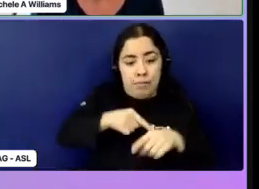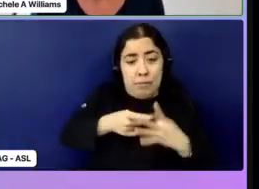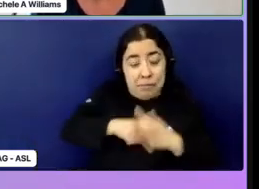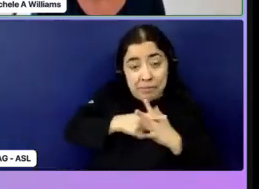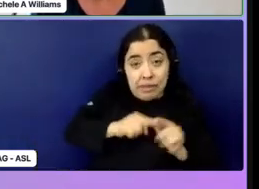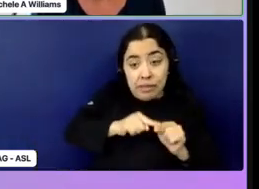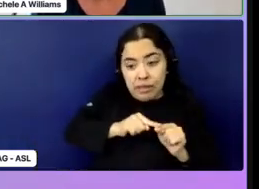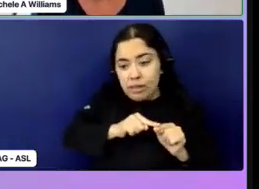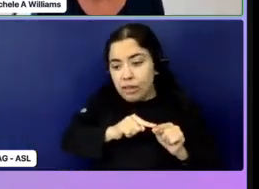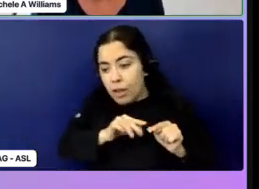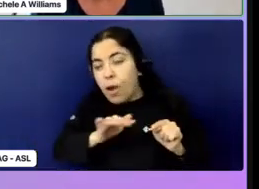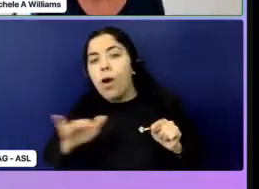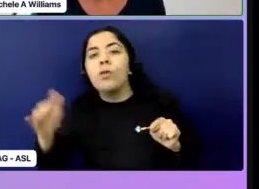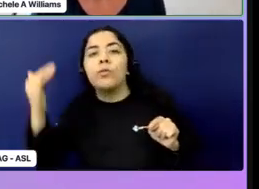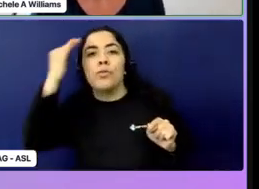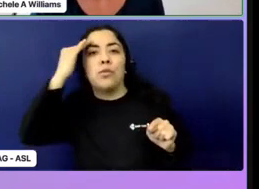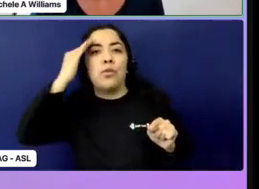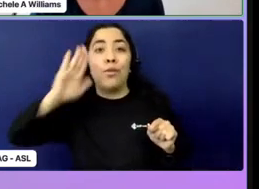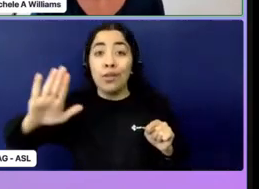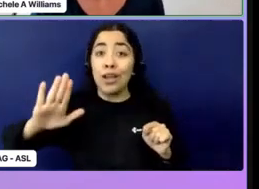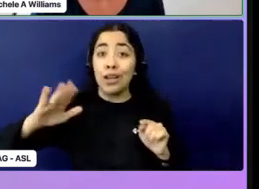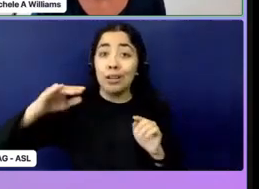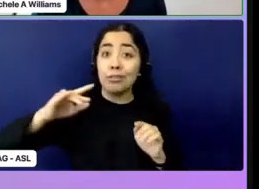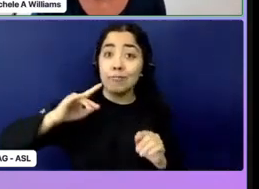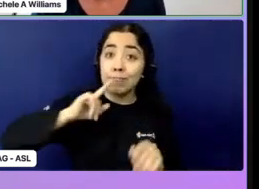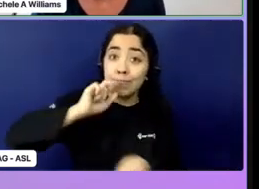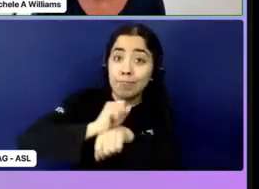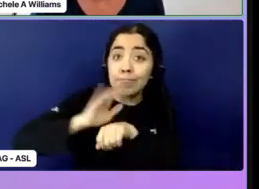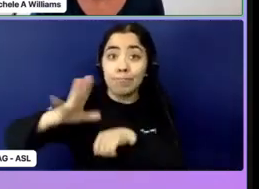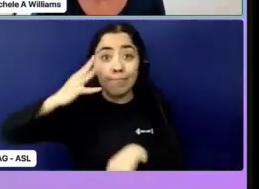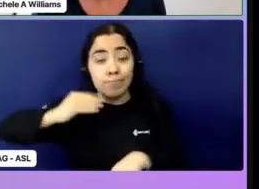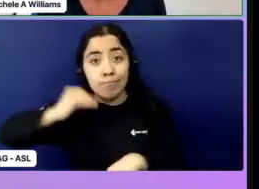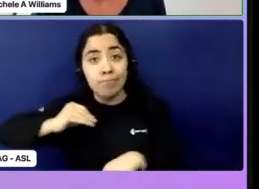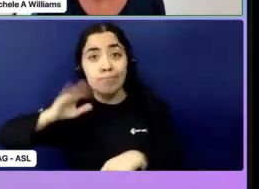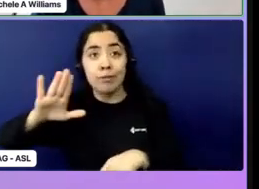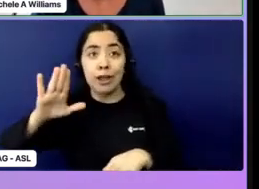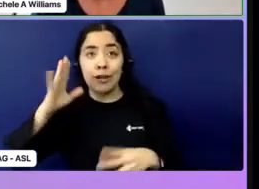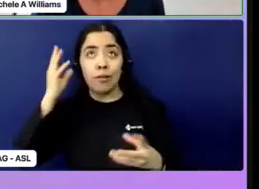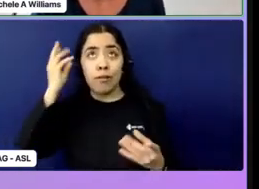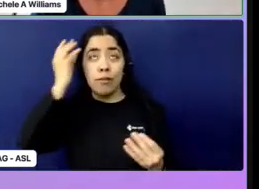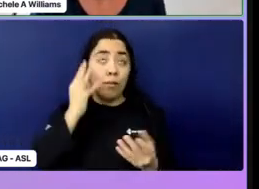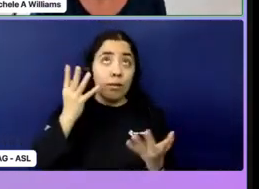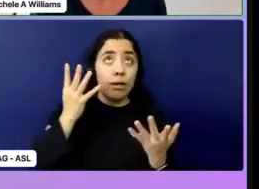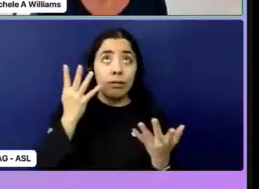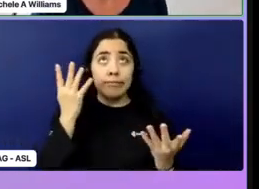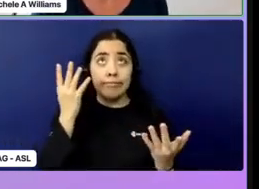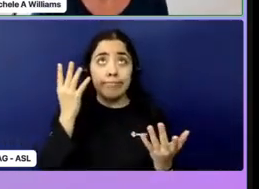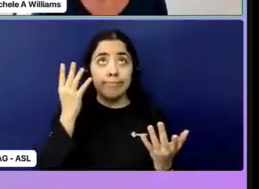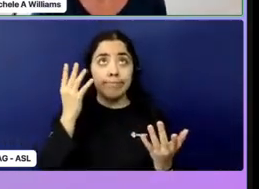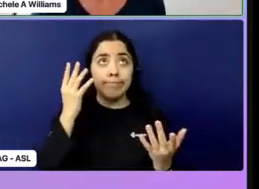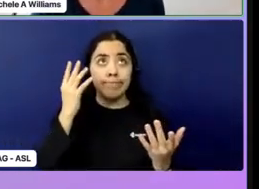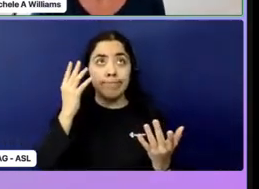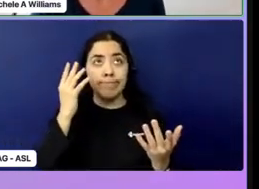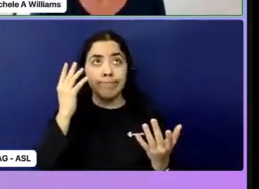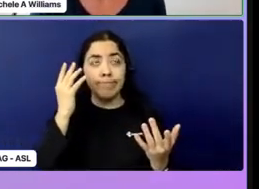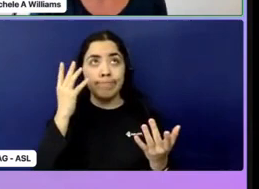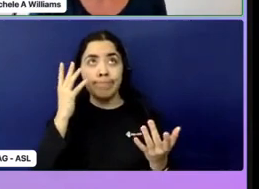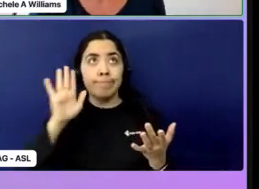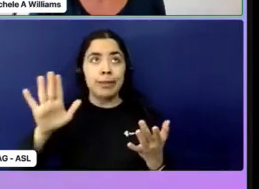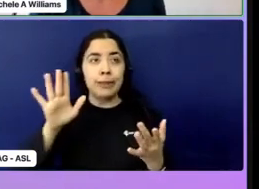happens through research that is really set up to give us the true and authentic contextual insights that will